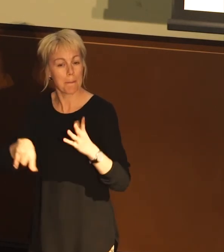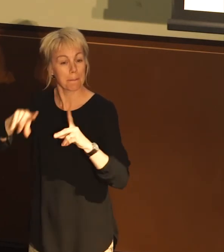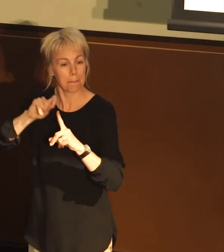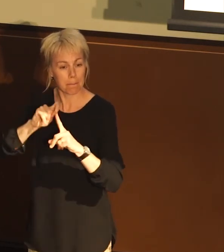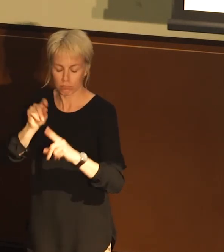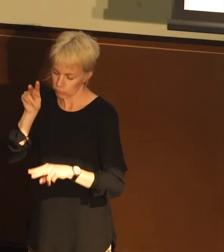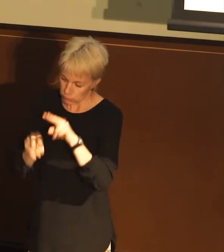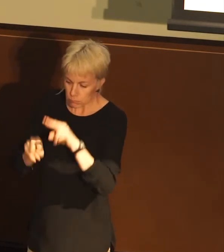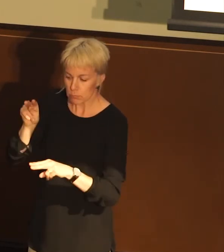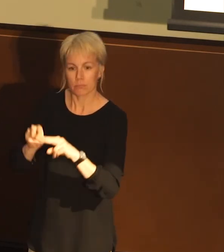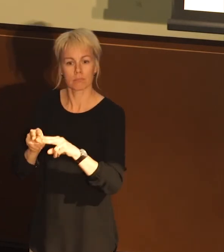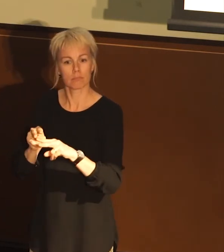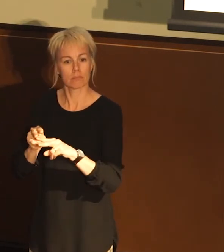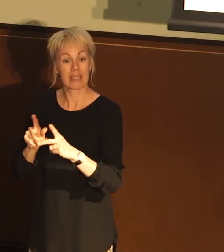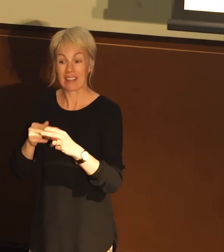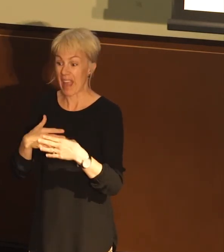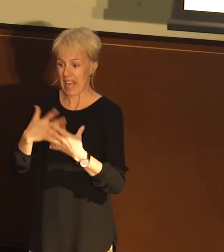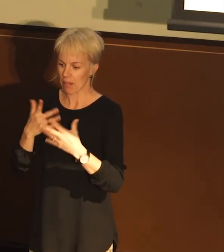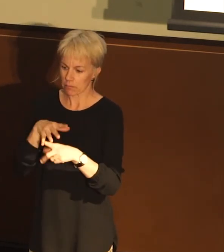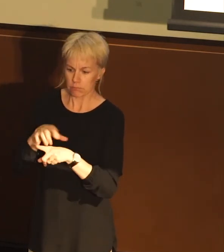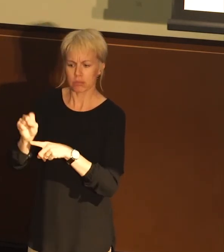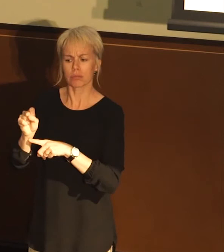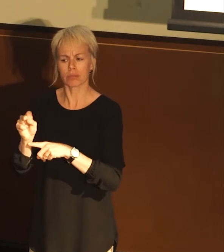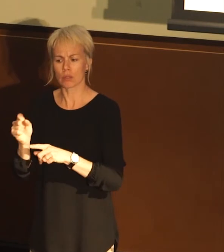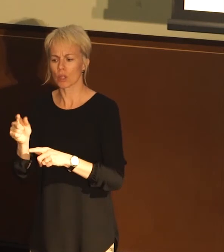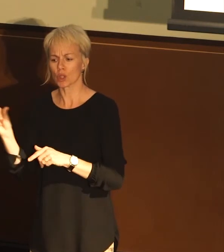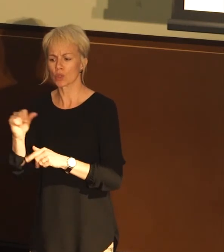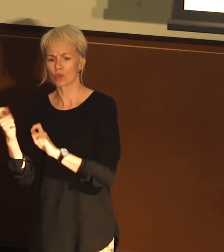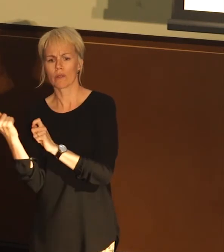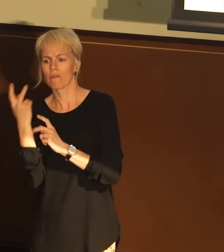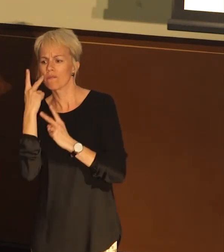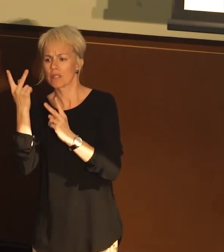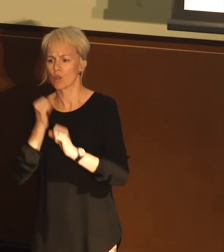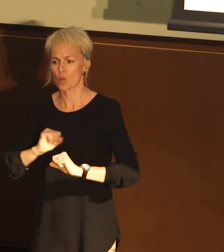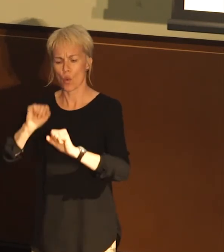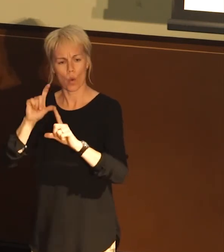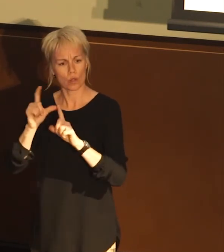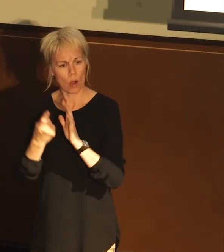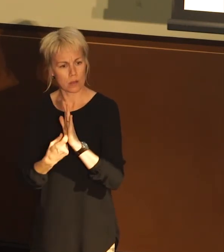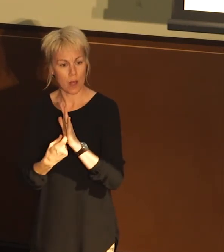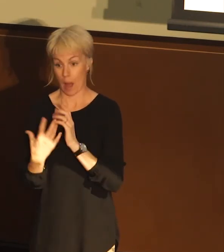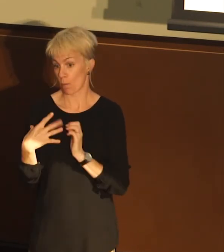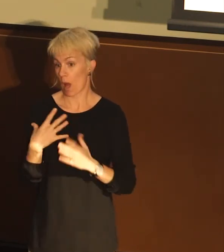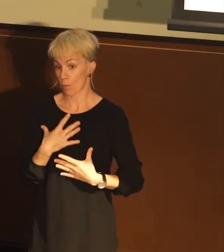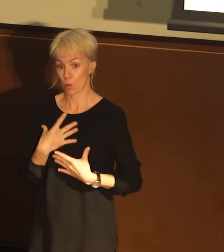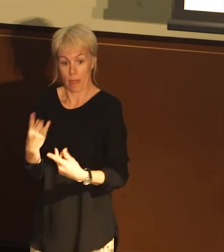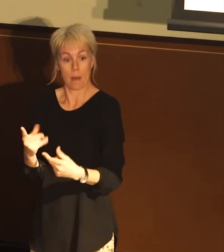If there's anything untoward we might recommend them to go off to the Dr but it's obviously all voluntary